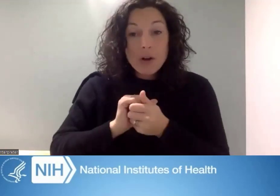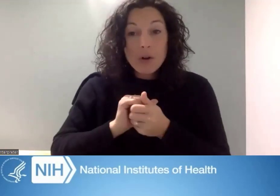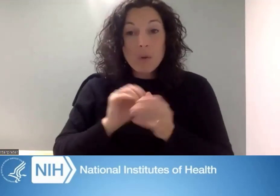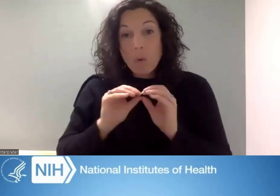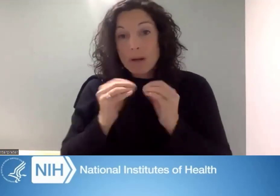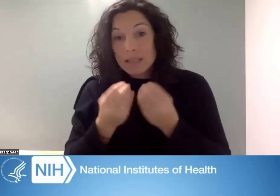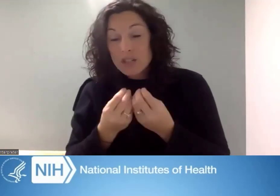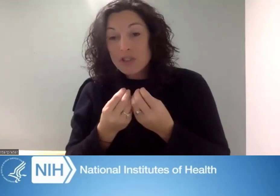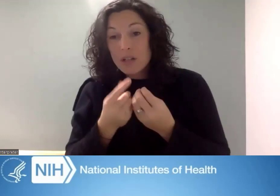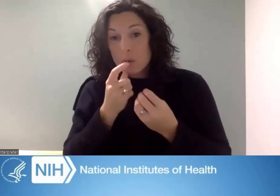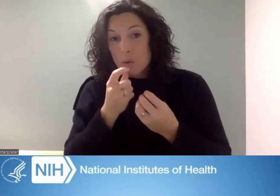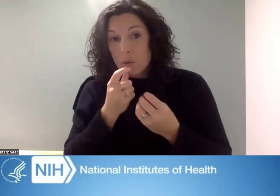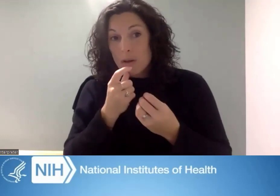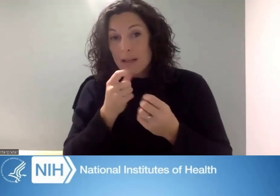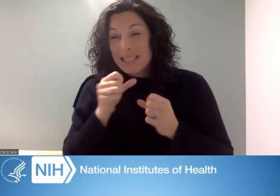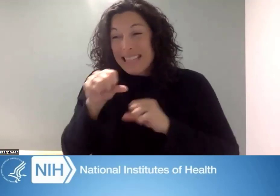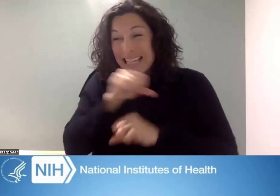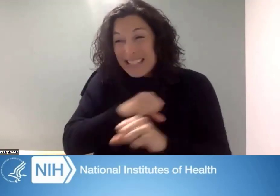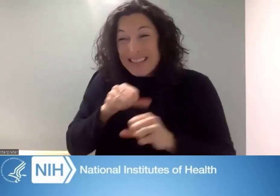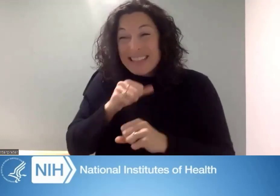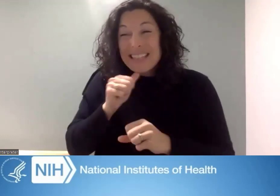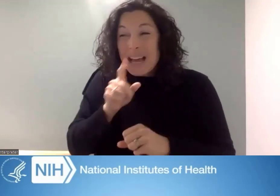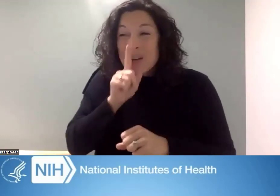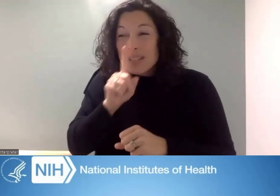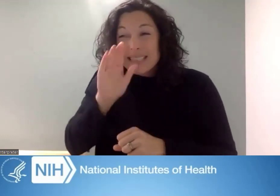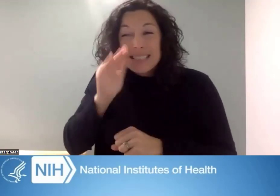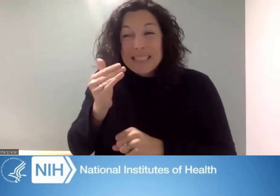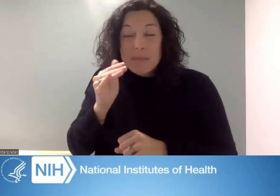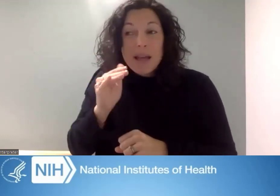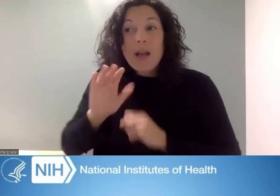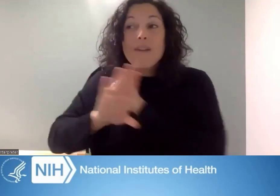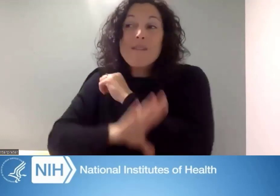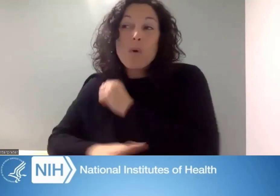that scientifically doesn't really seem like a foreign component,